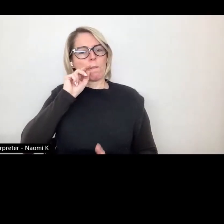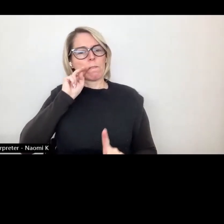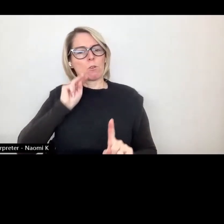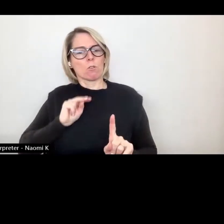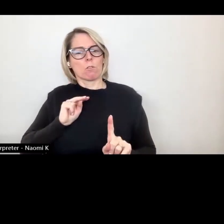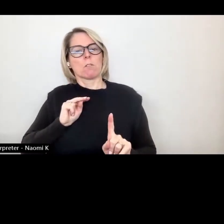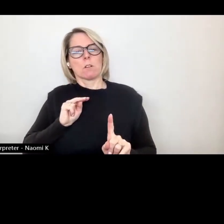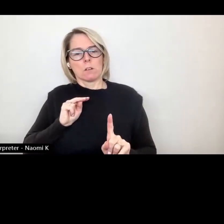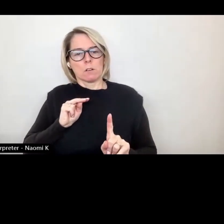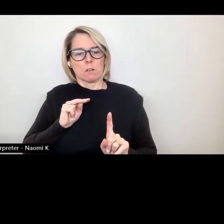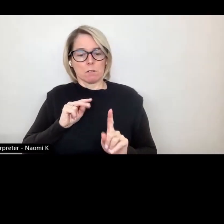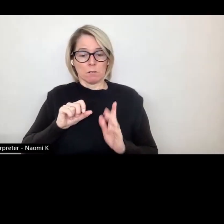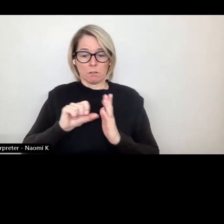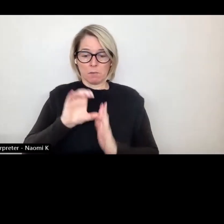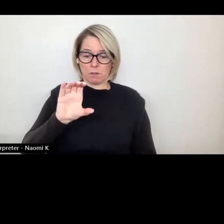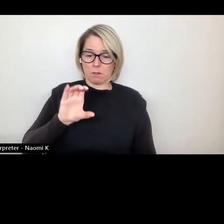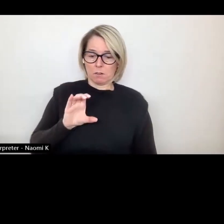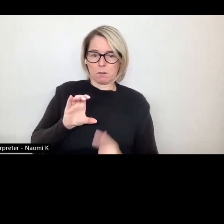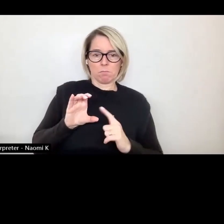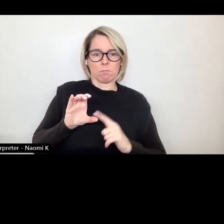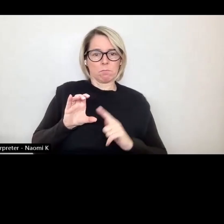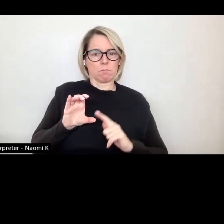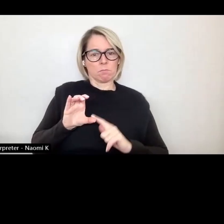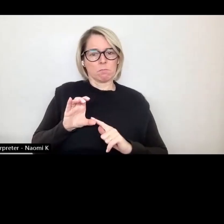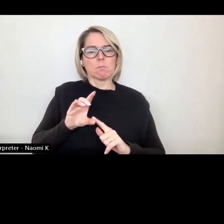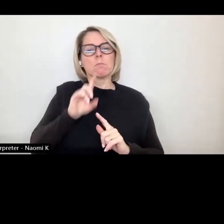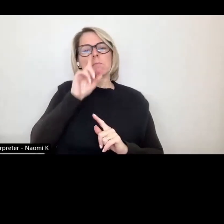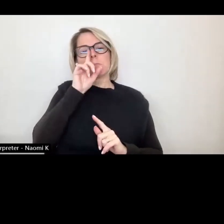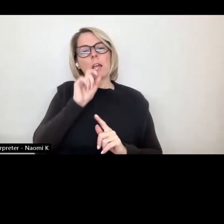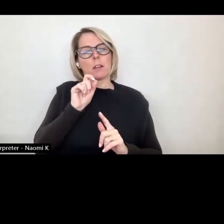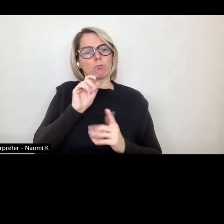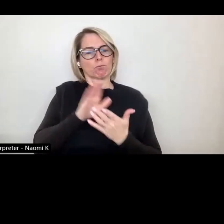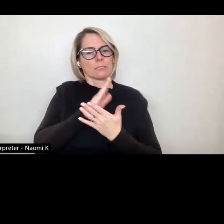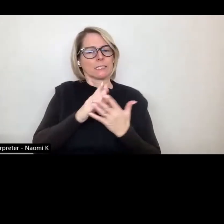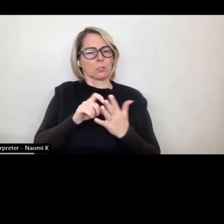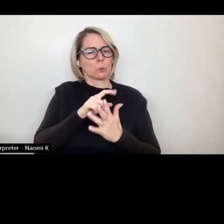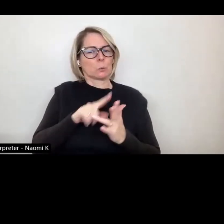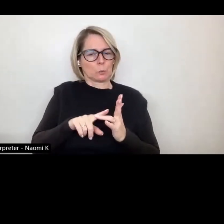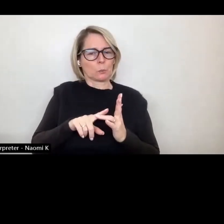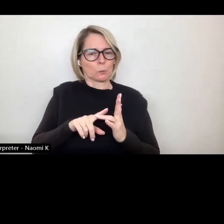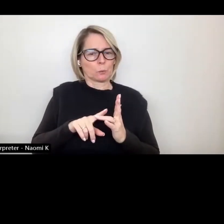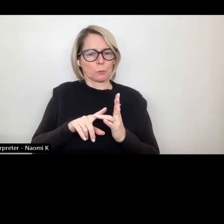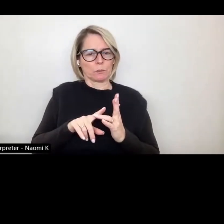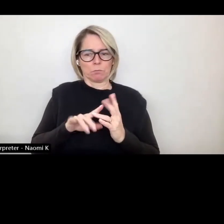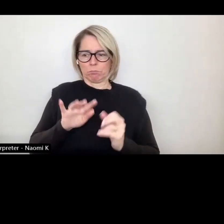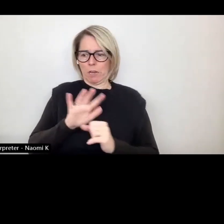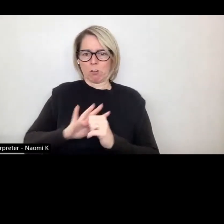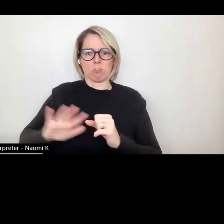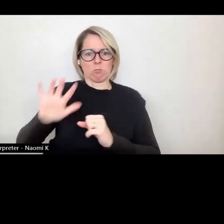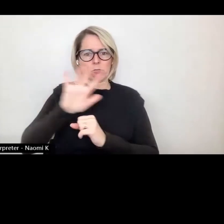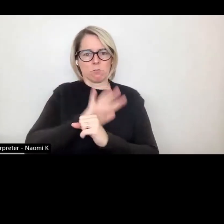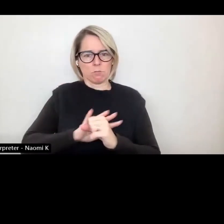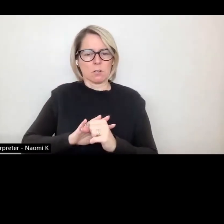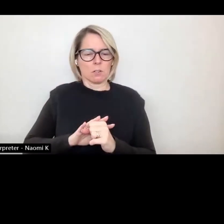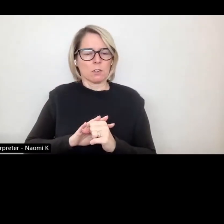money in a given service area and to present that as clearly as you can in your application.